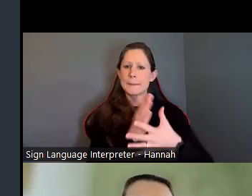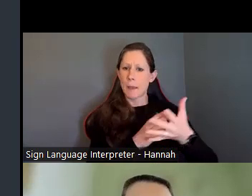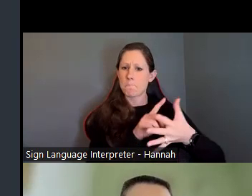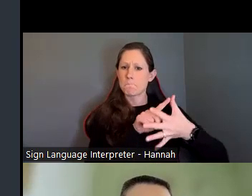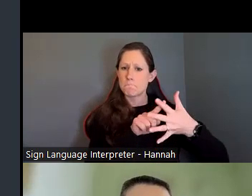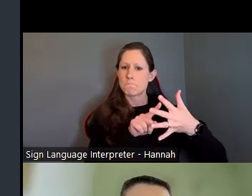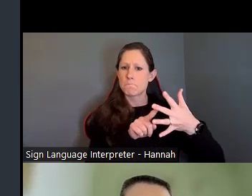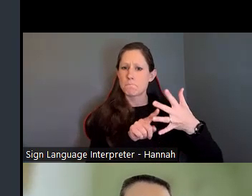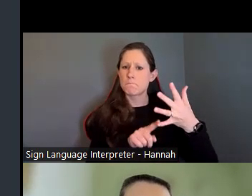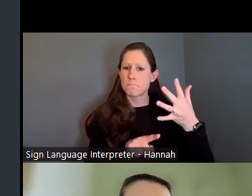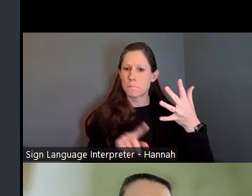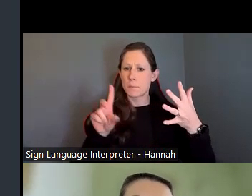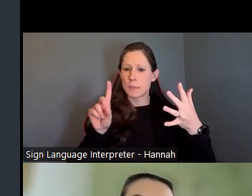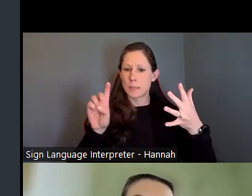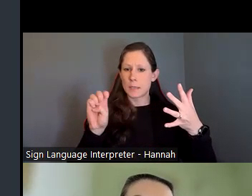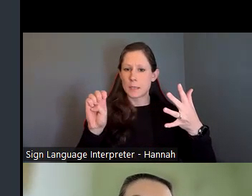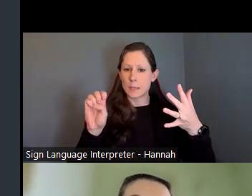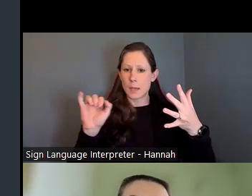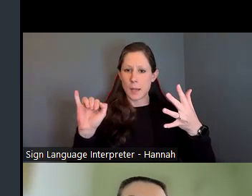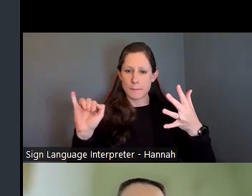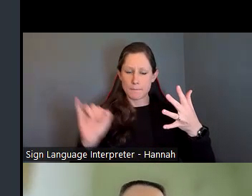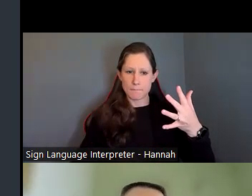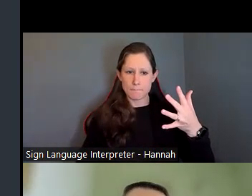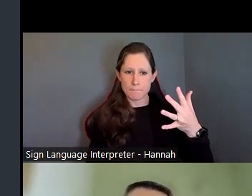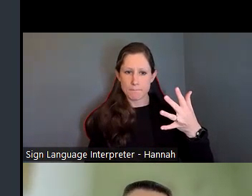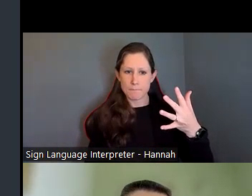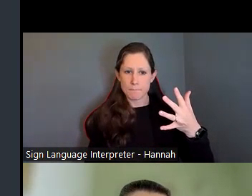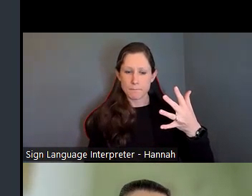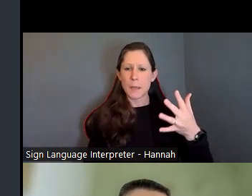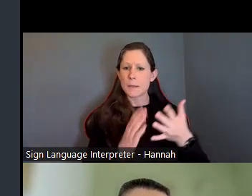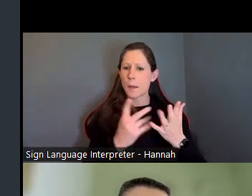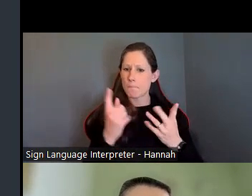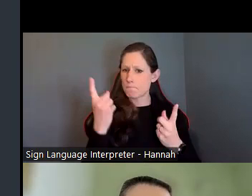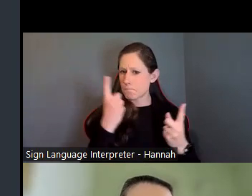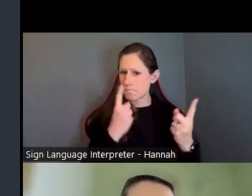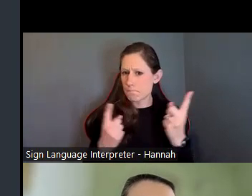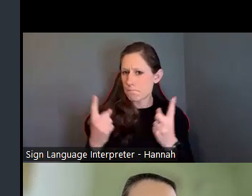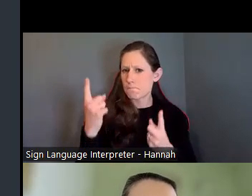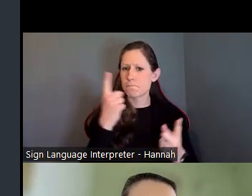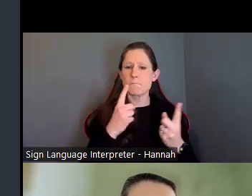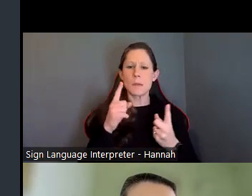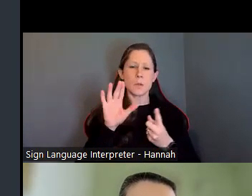DEI, things to think about within yourself. What's your identity?